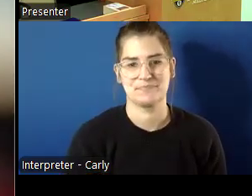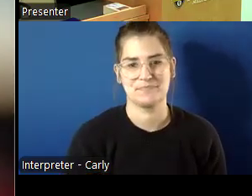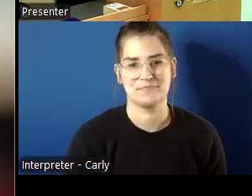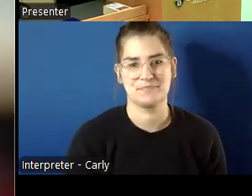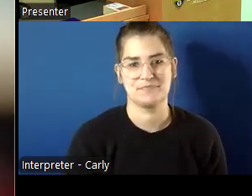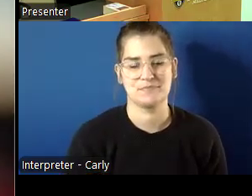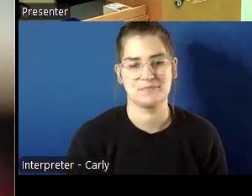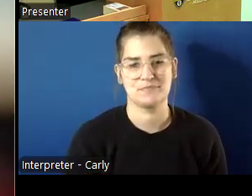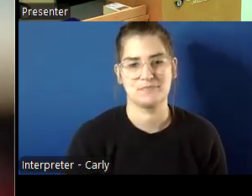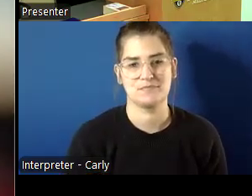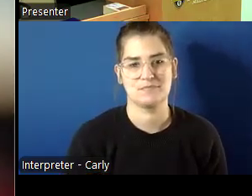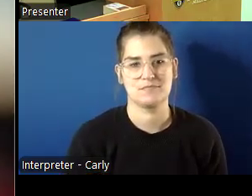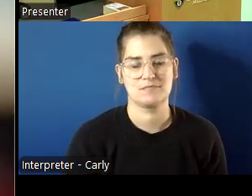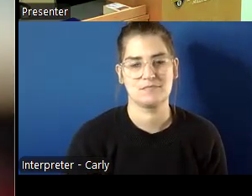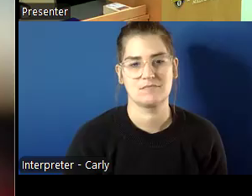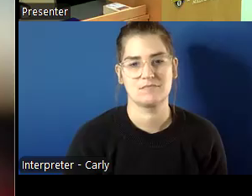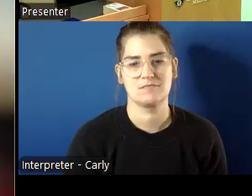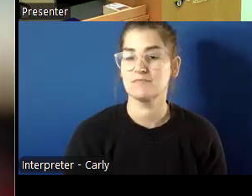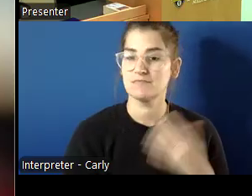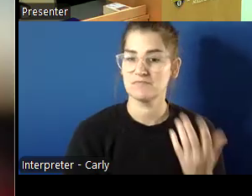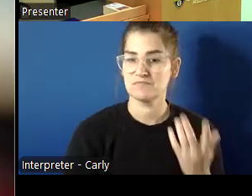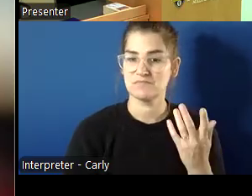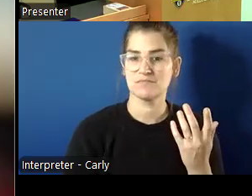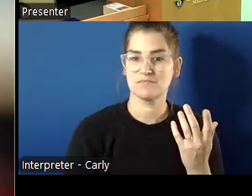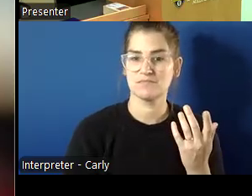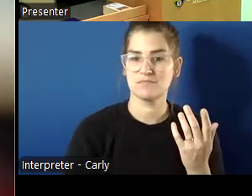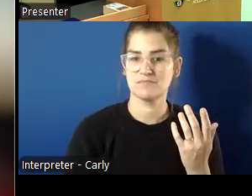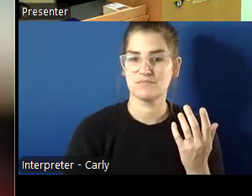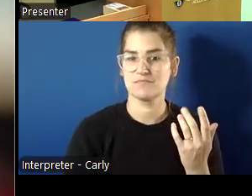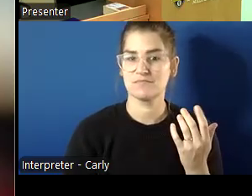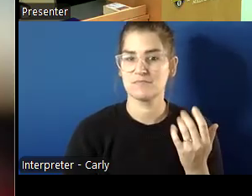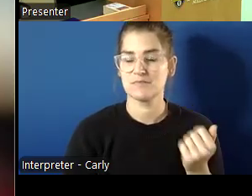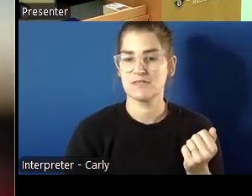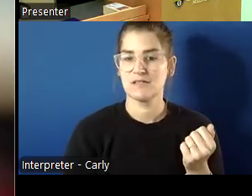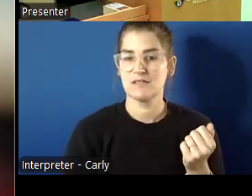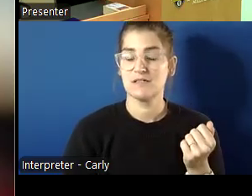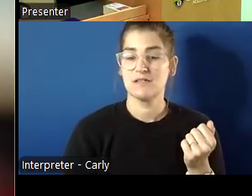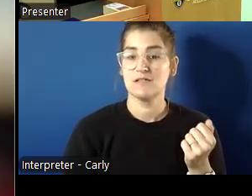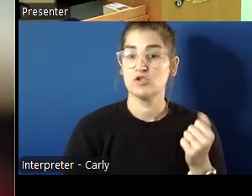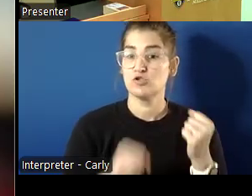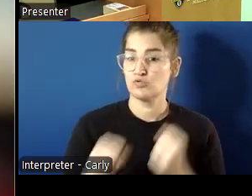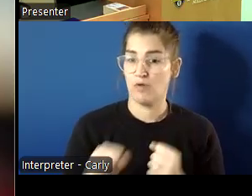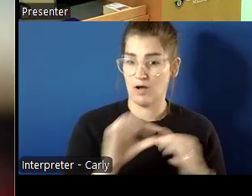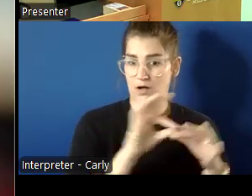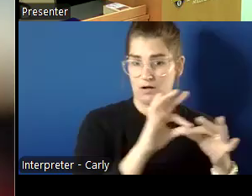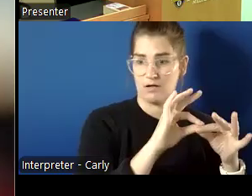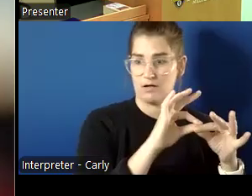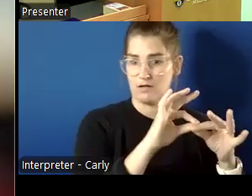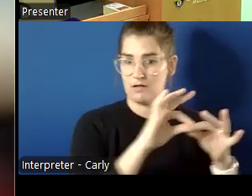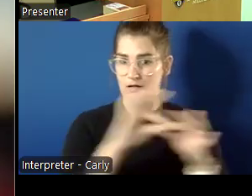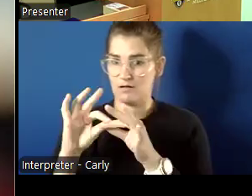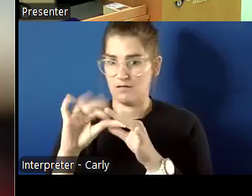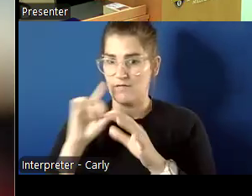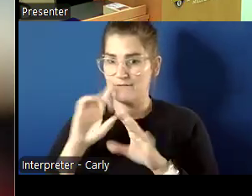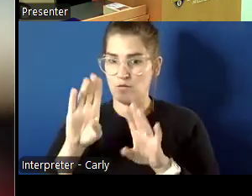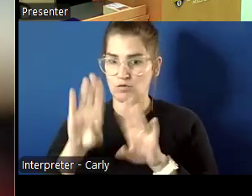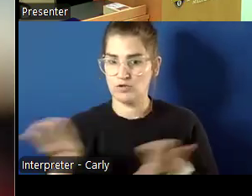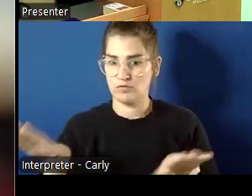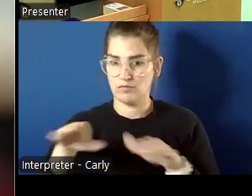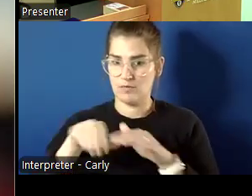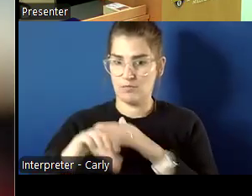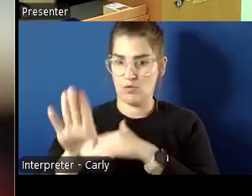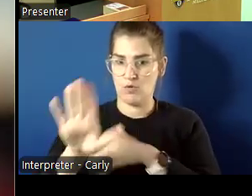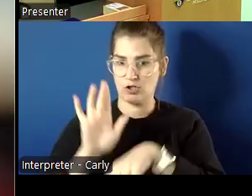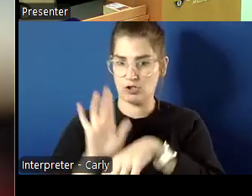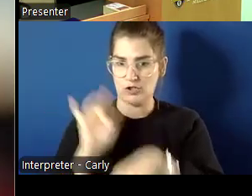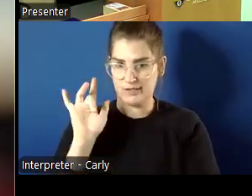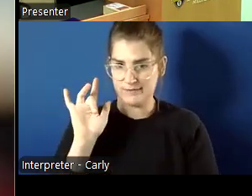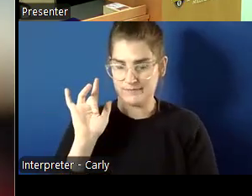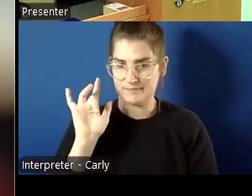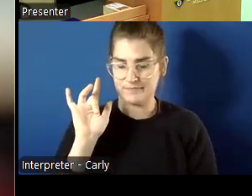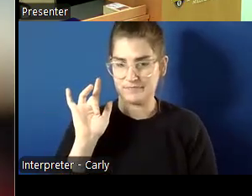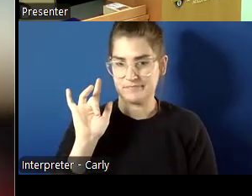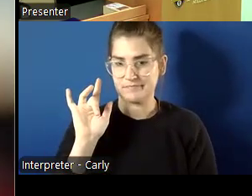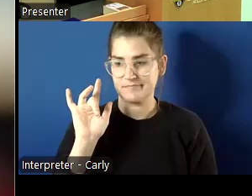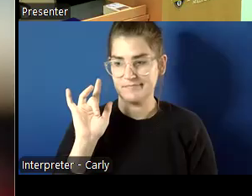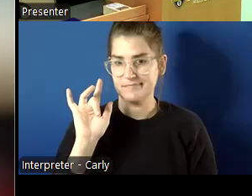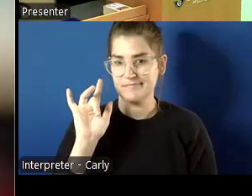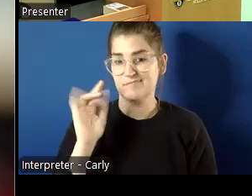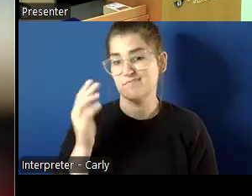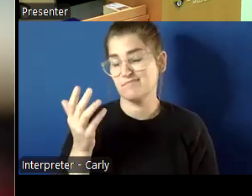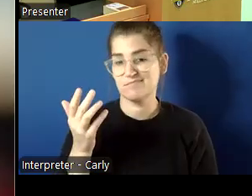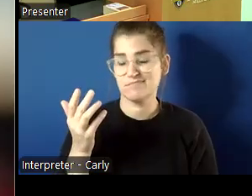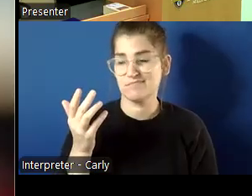What is one of the strong coralates for the children born at say between I think it's between